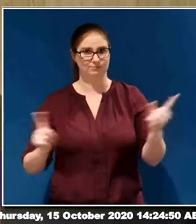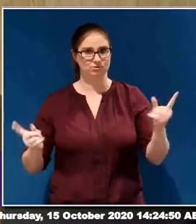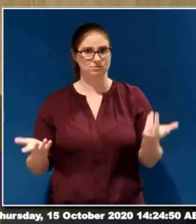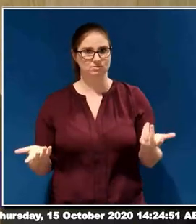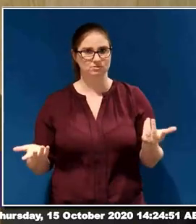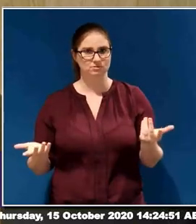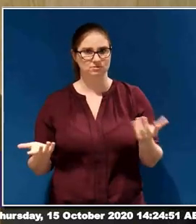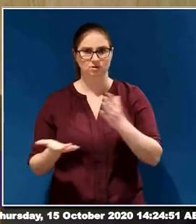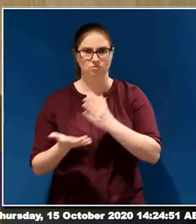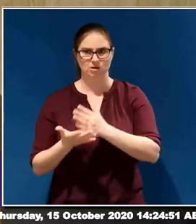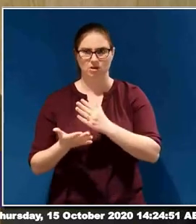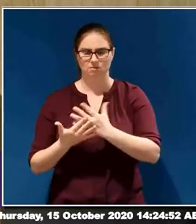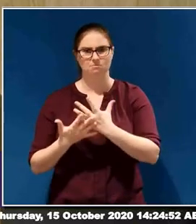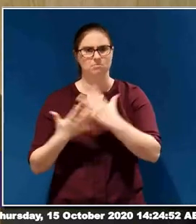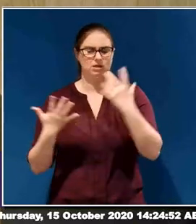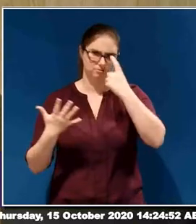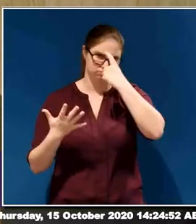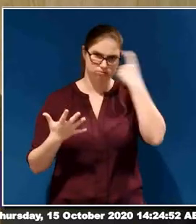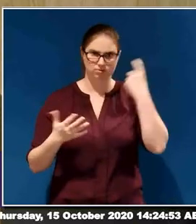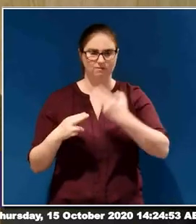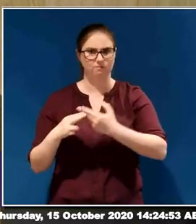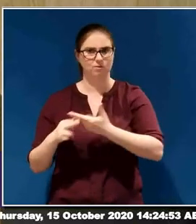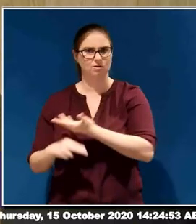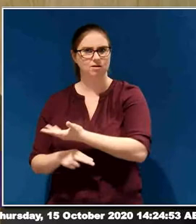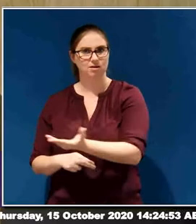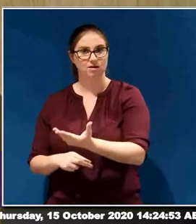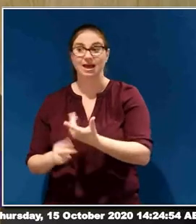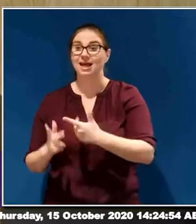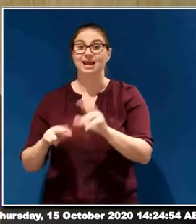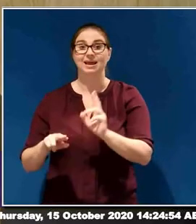have a disability, normally the school wants to start them off on a part-time